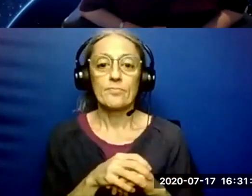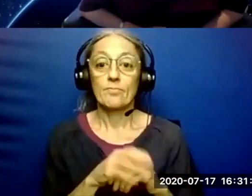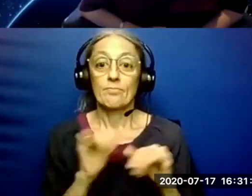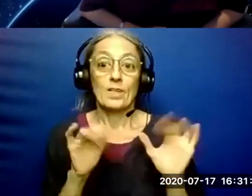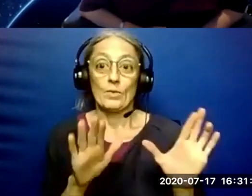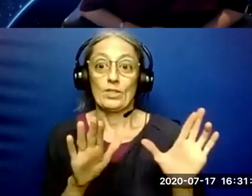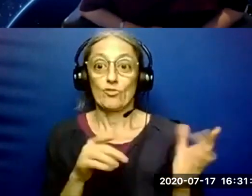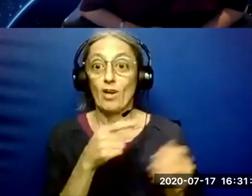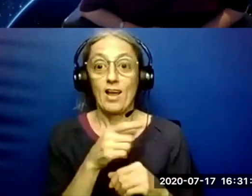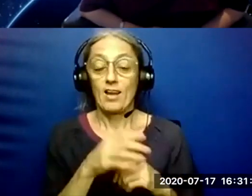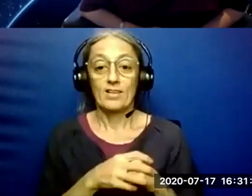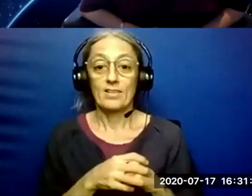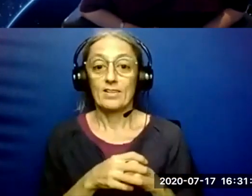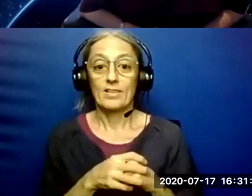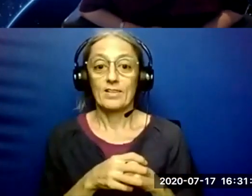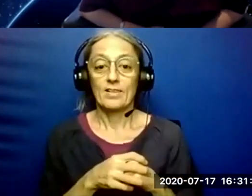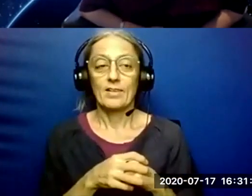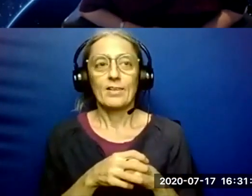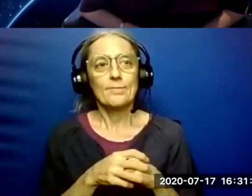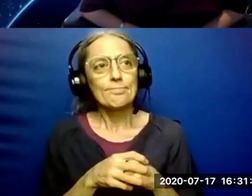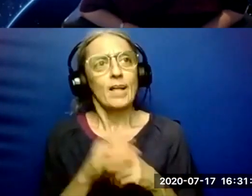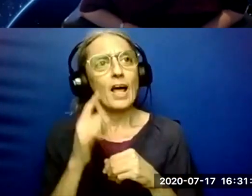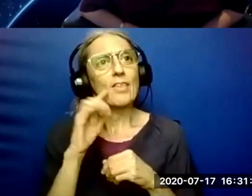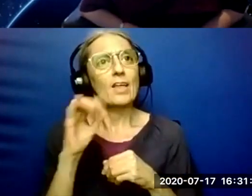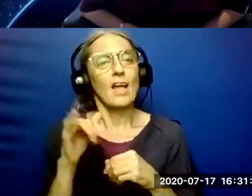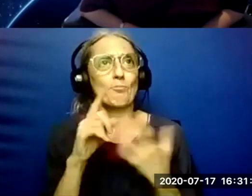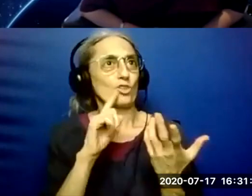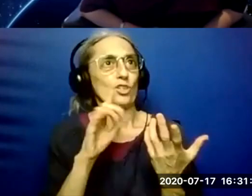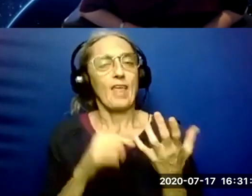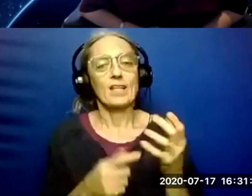I'm sure the first time that there was a character